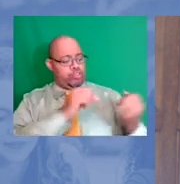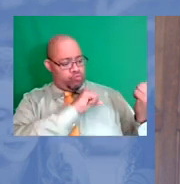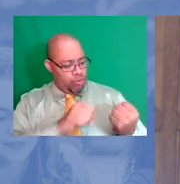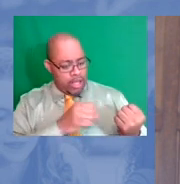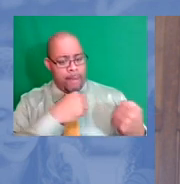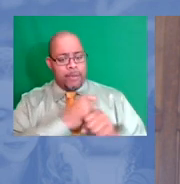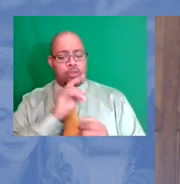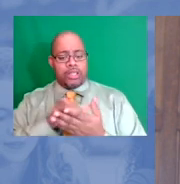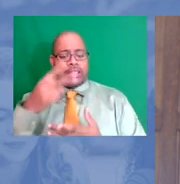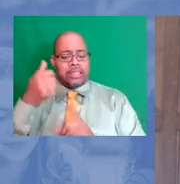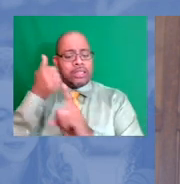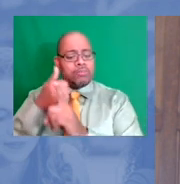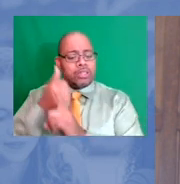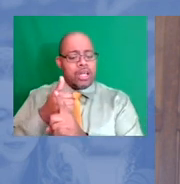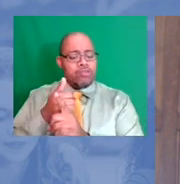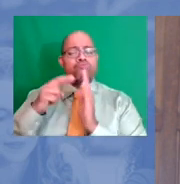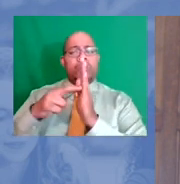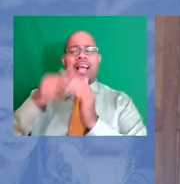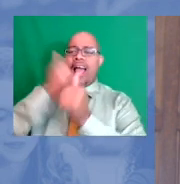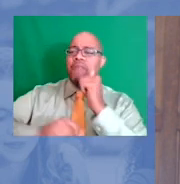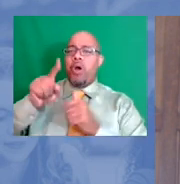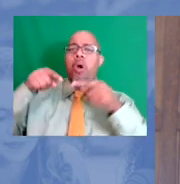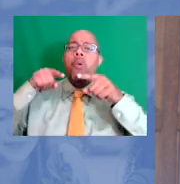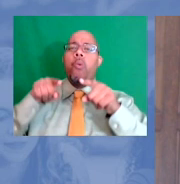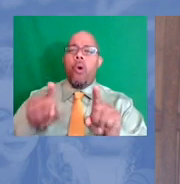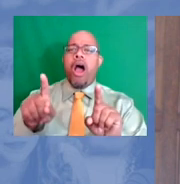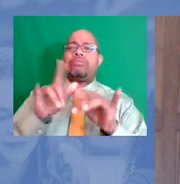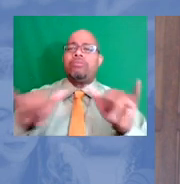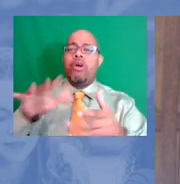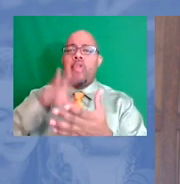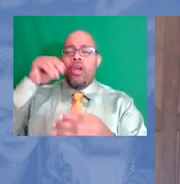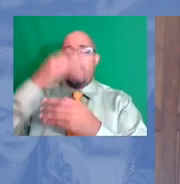REPRESENTED EVERYWHERE WHILE LEARNING IN FRONT OF THE CLASSROOM, CURRICULUM, IN LEADERSHIP,